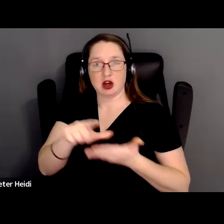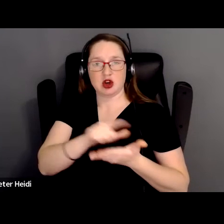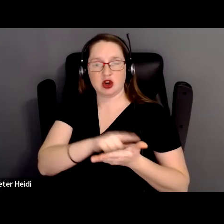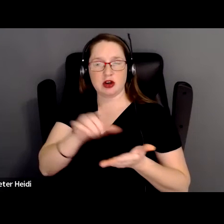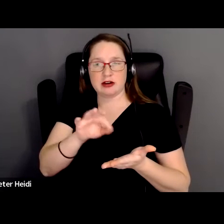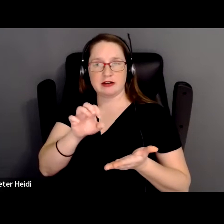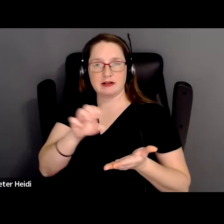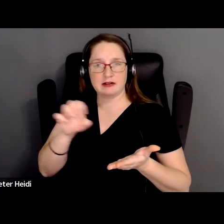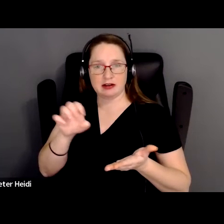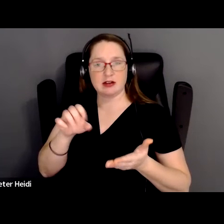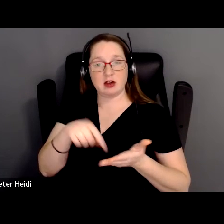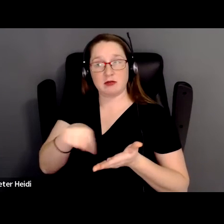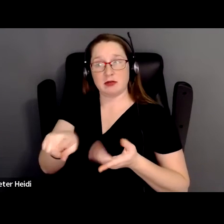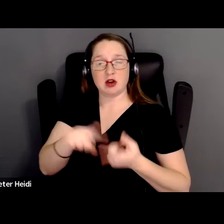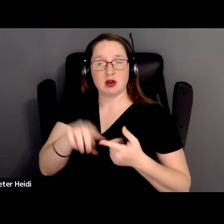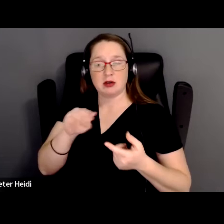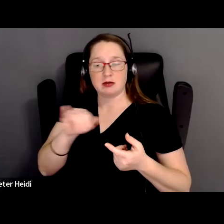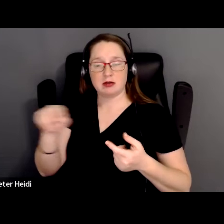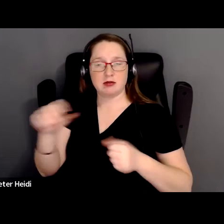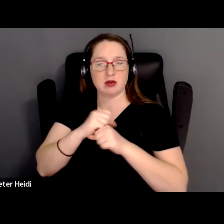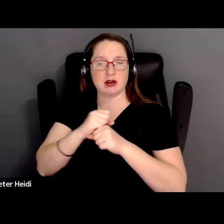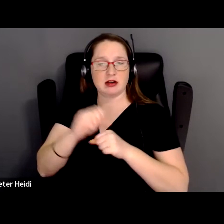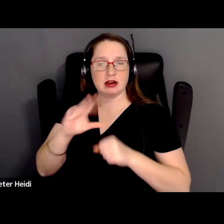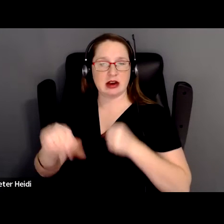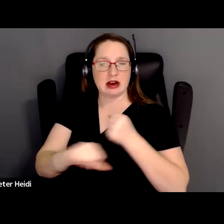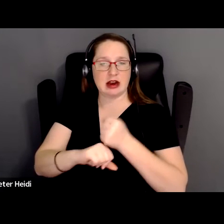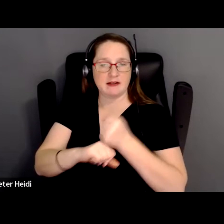that were paid to the to Minnesota's protection and advocacy organization to